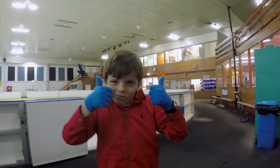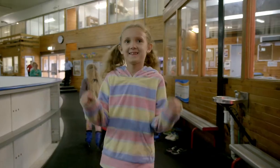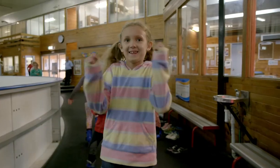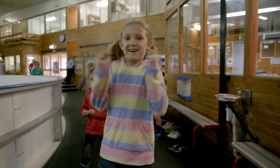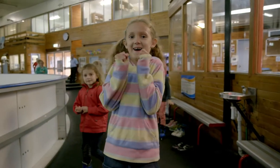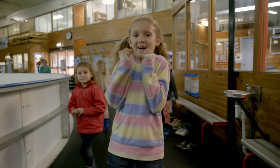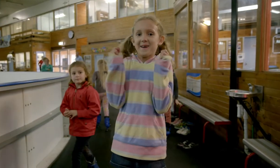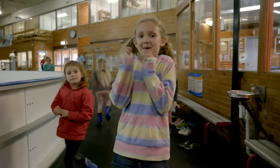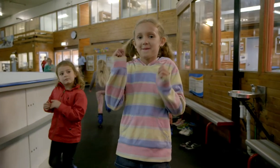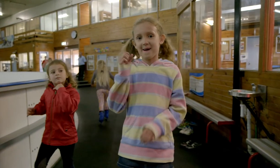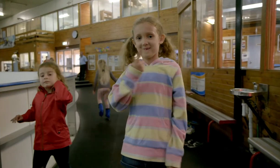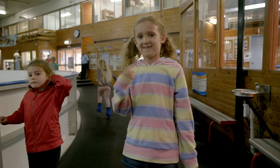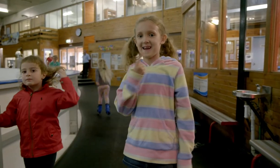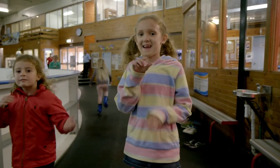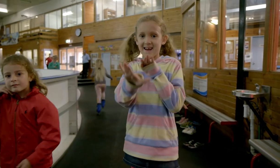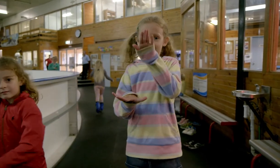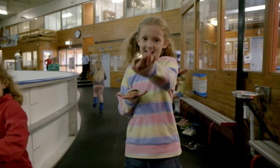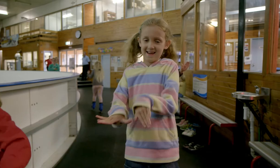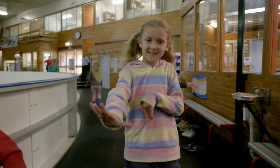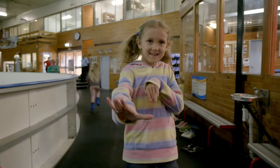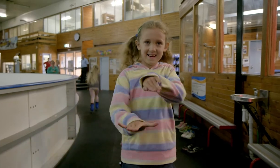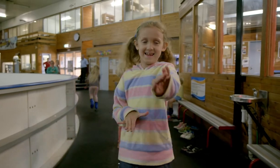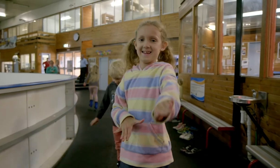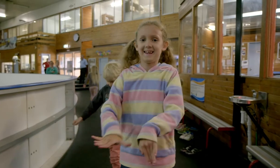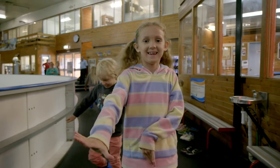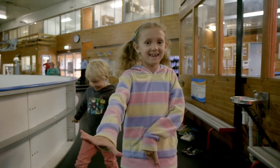It's cold and we're going ice skating!